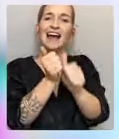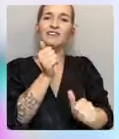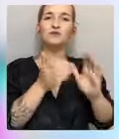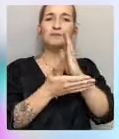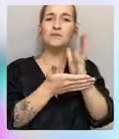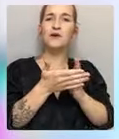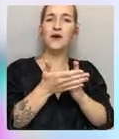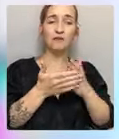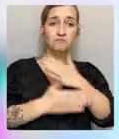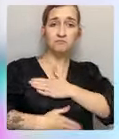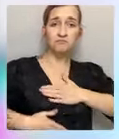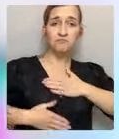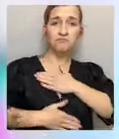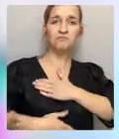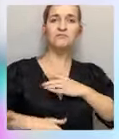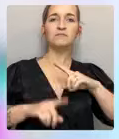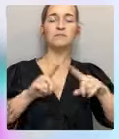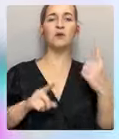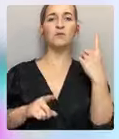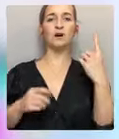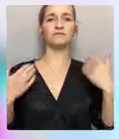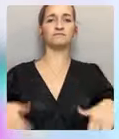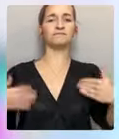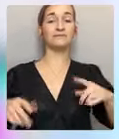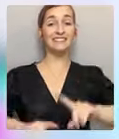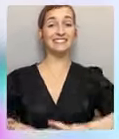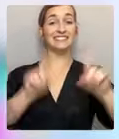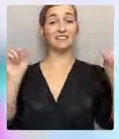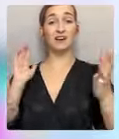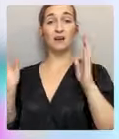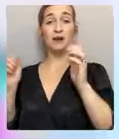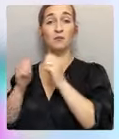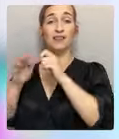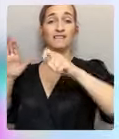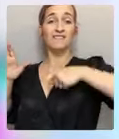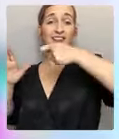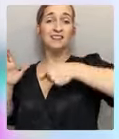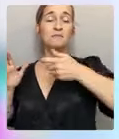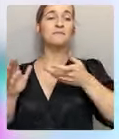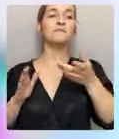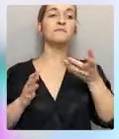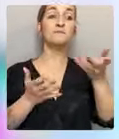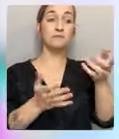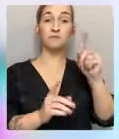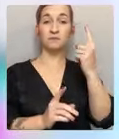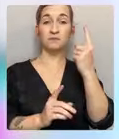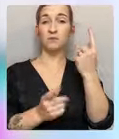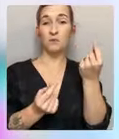but, the thing that I found the most different and the thing that I feel is super, super important